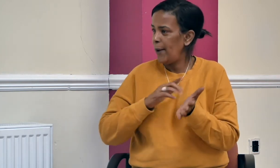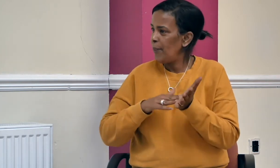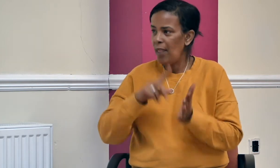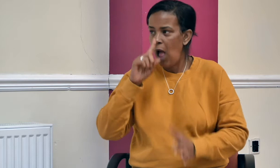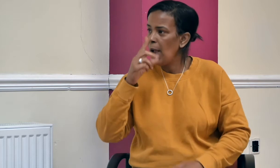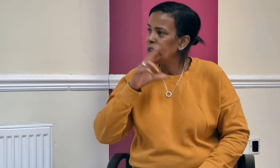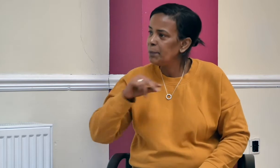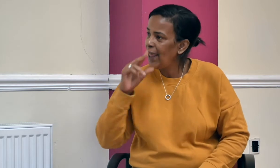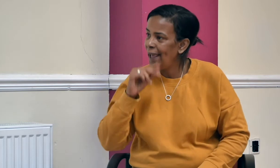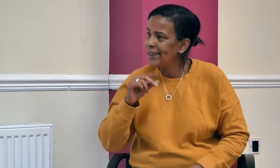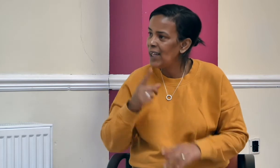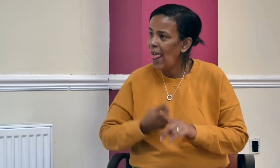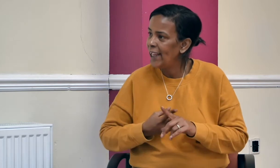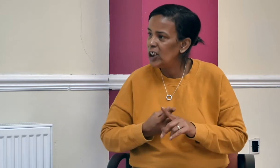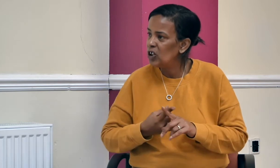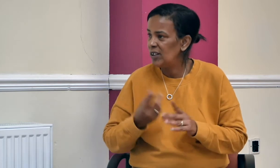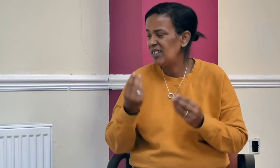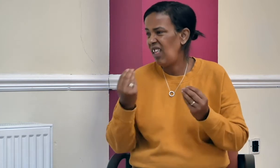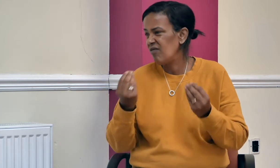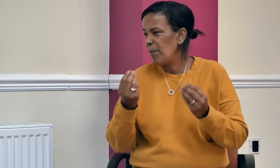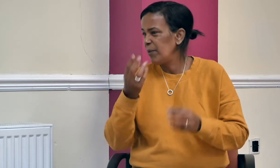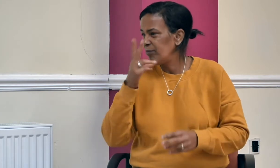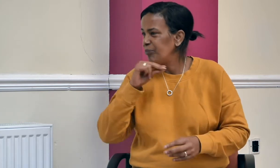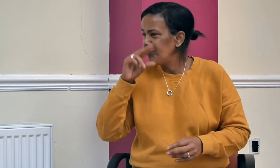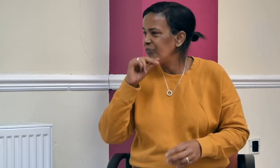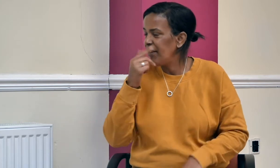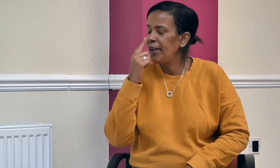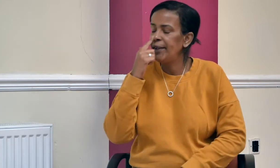My mother couldn't speak English, only Arabic.